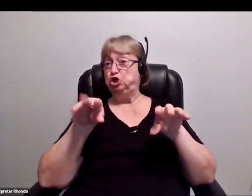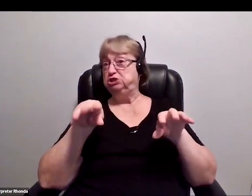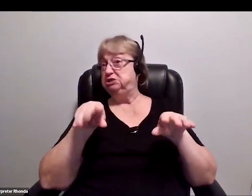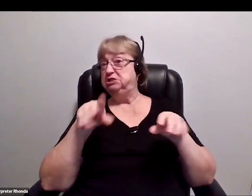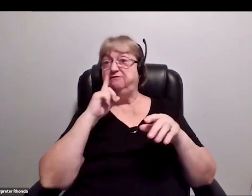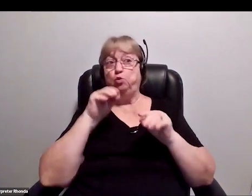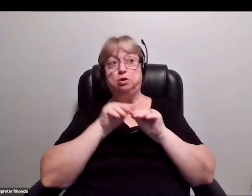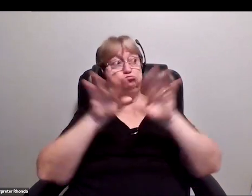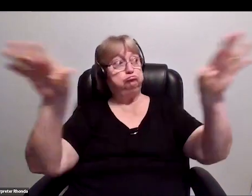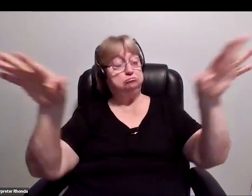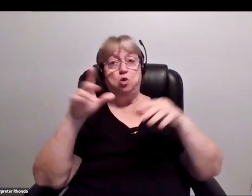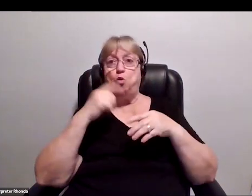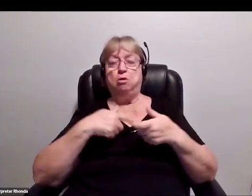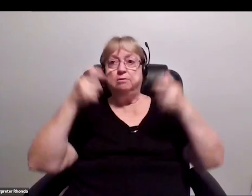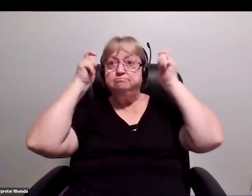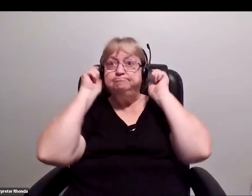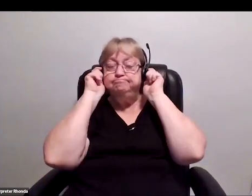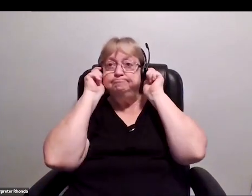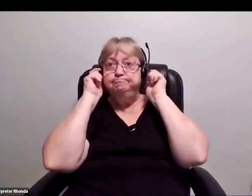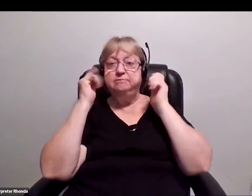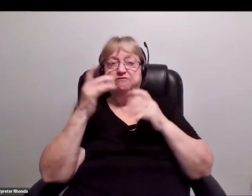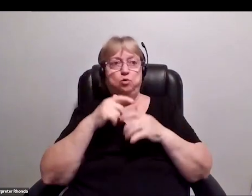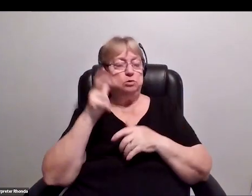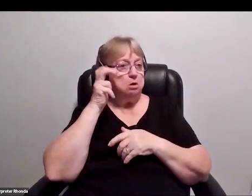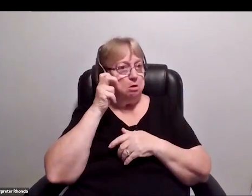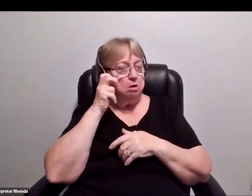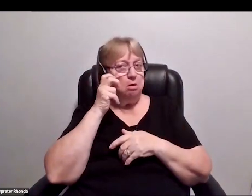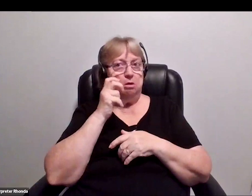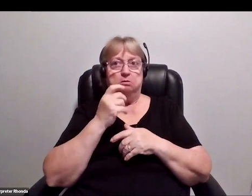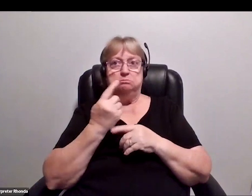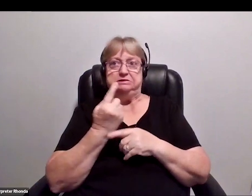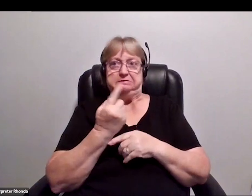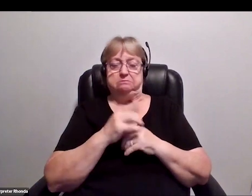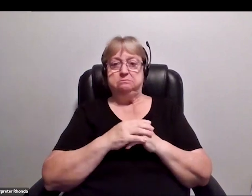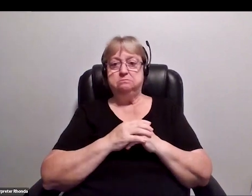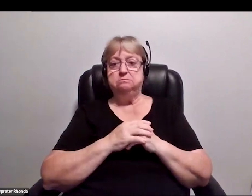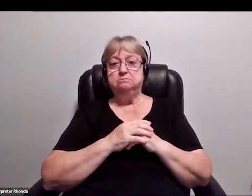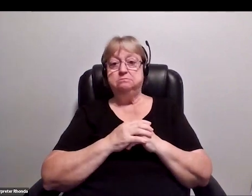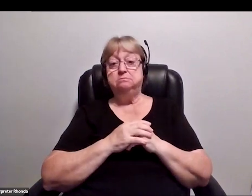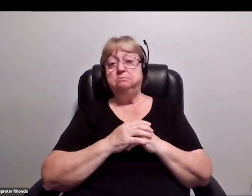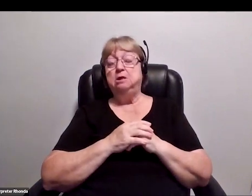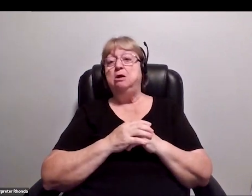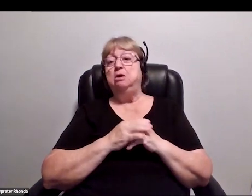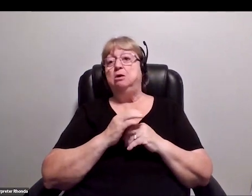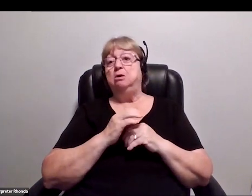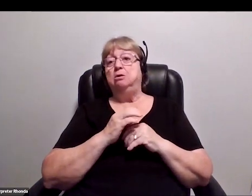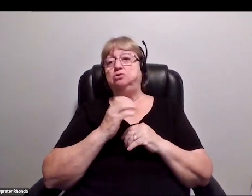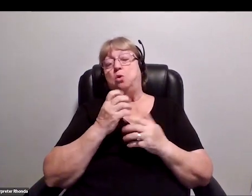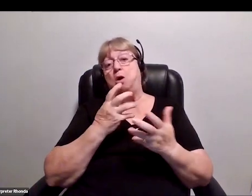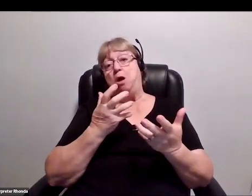or you can connect to headphones if you want to interact directly. I wanted to give you a chance to hear this.